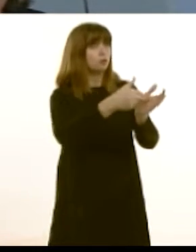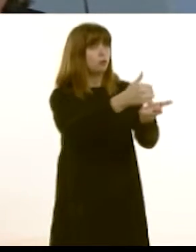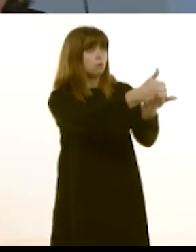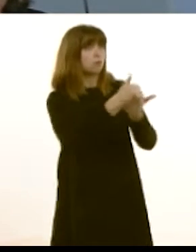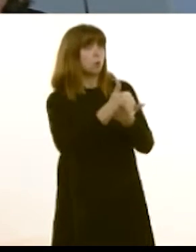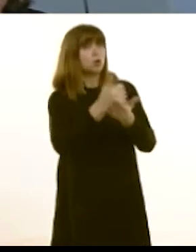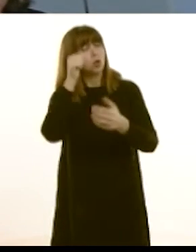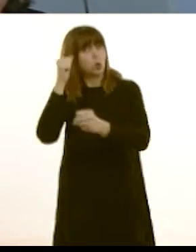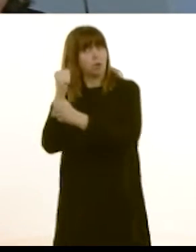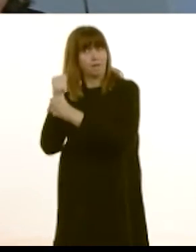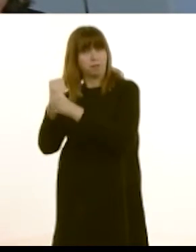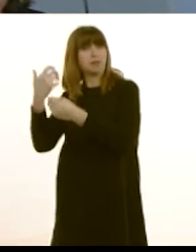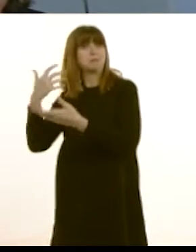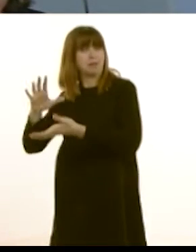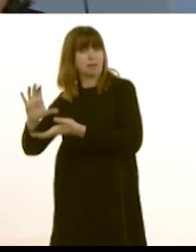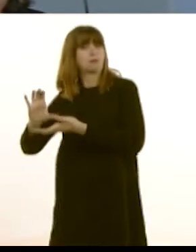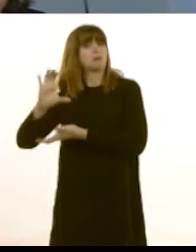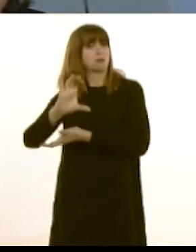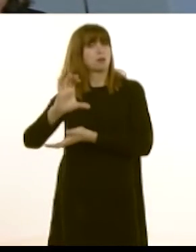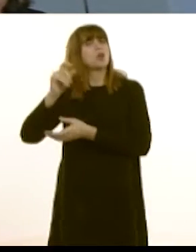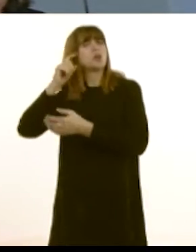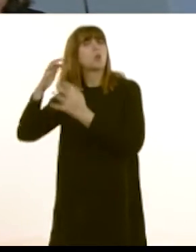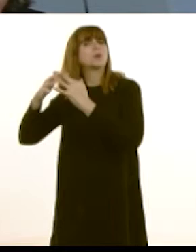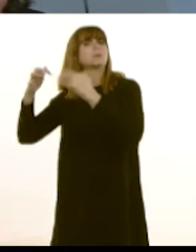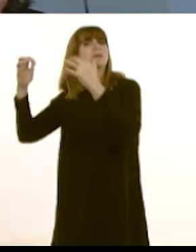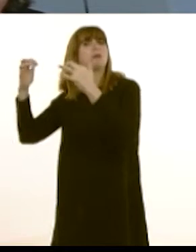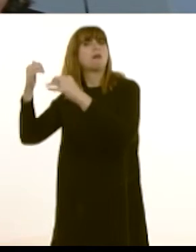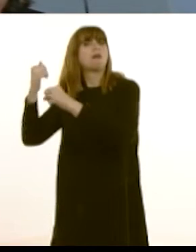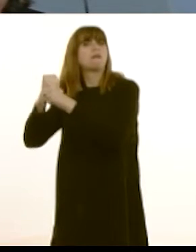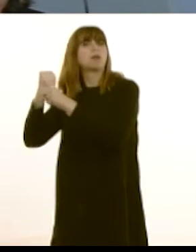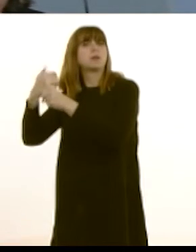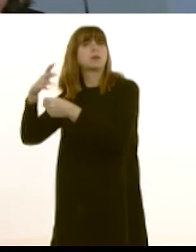the Government has made available from the consequential that the Westminster Government has given out on the flooding to date?